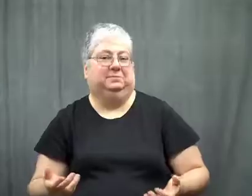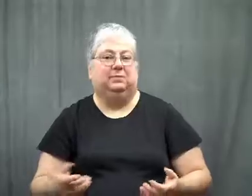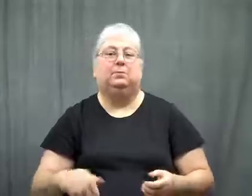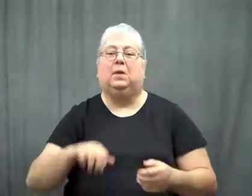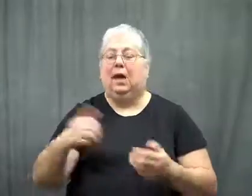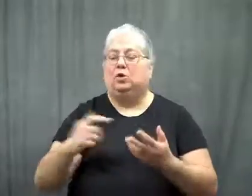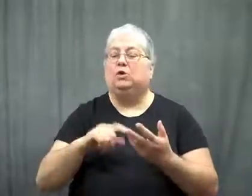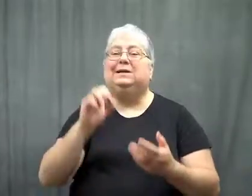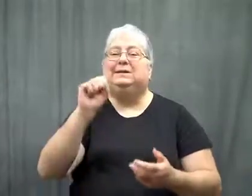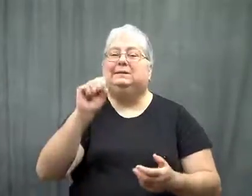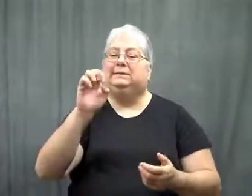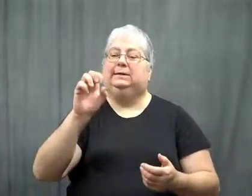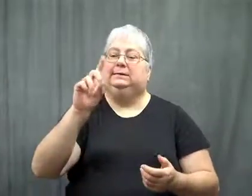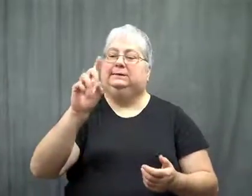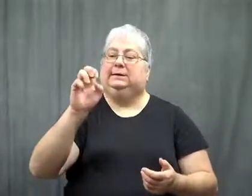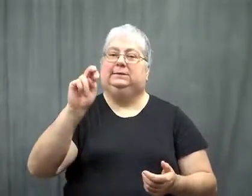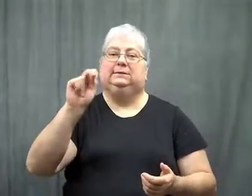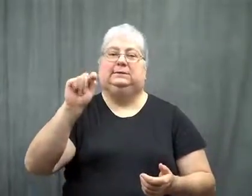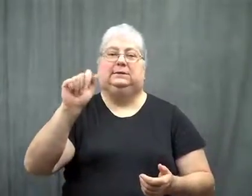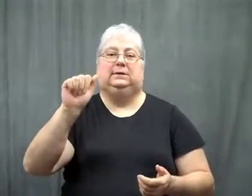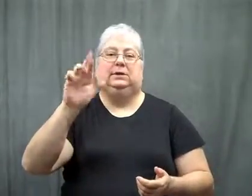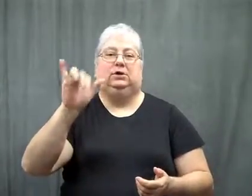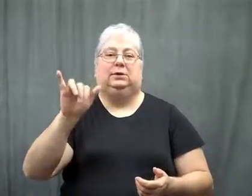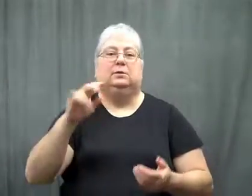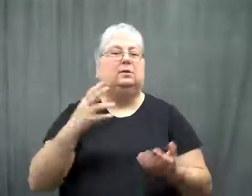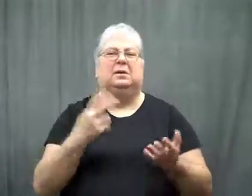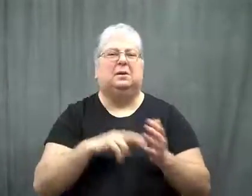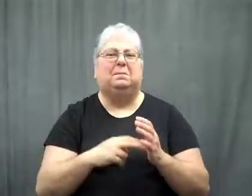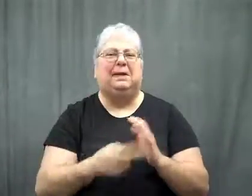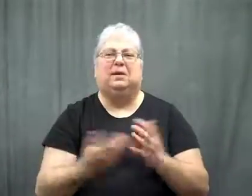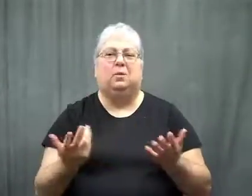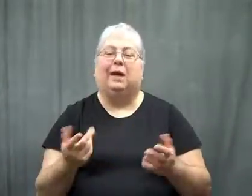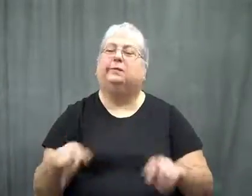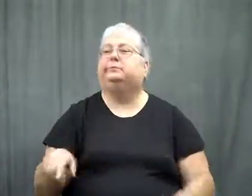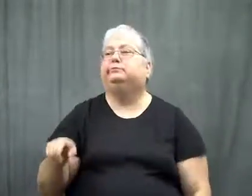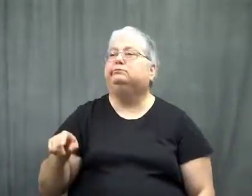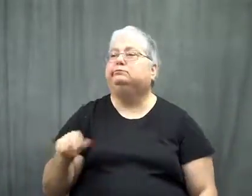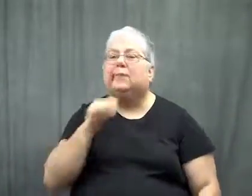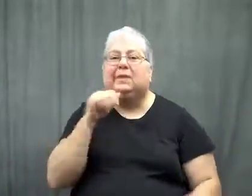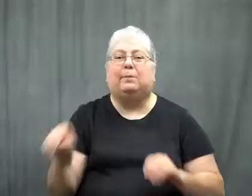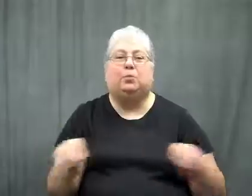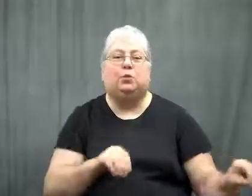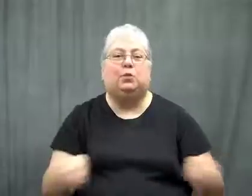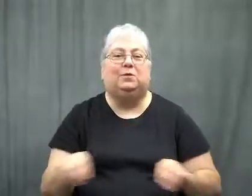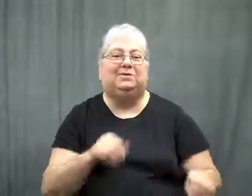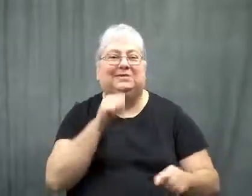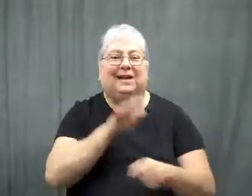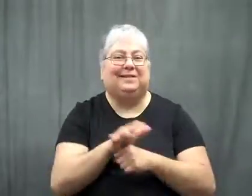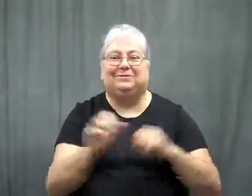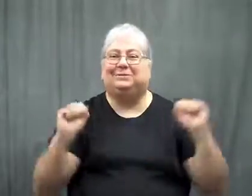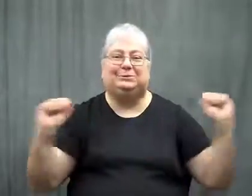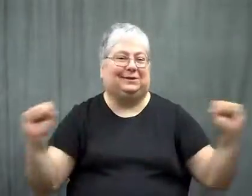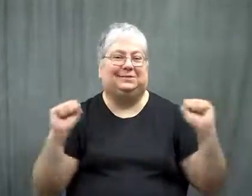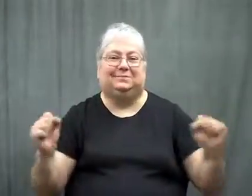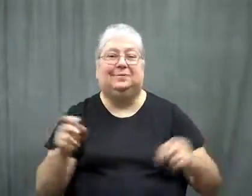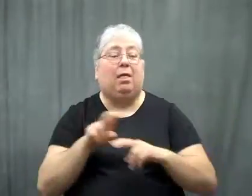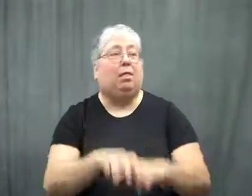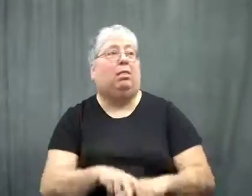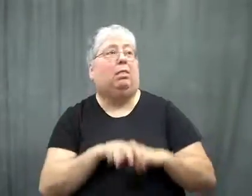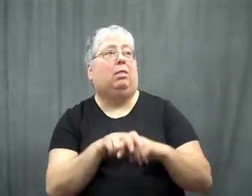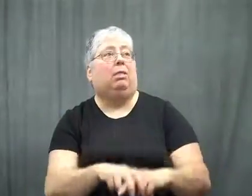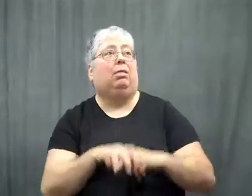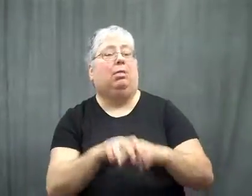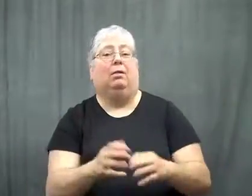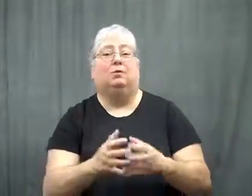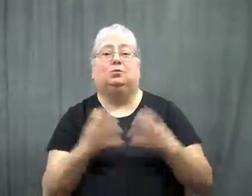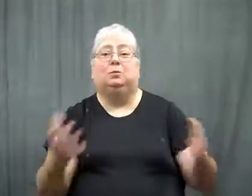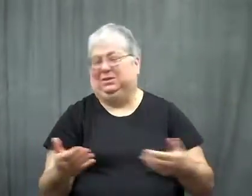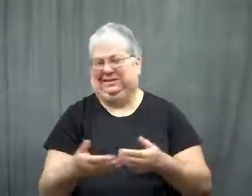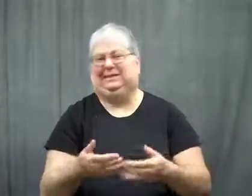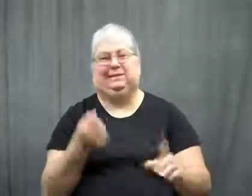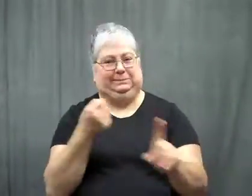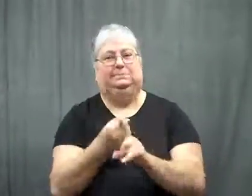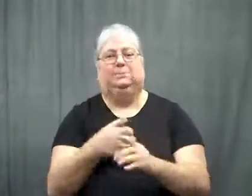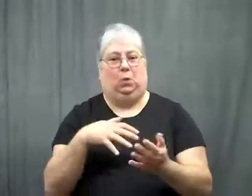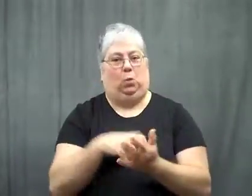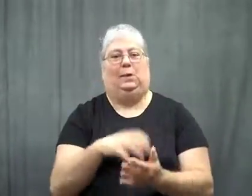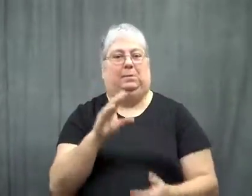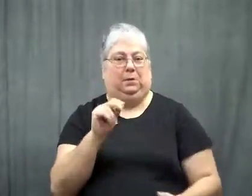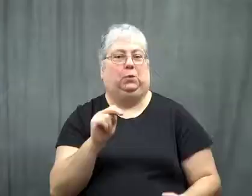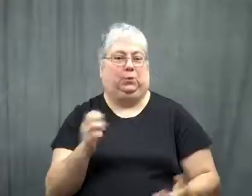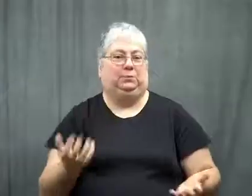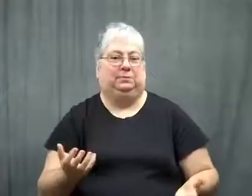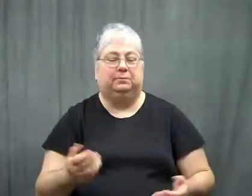Being sedentary, not getting enough exercise and just sitting around can put you at risk.